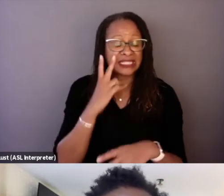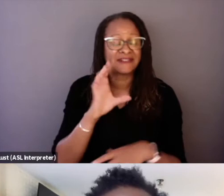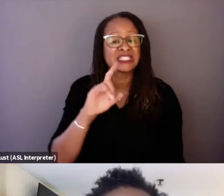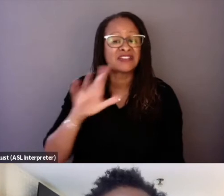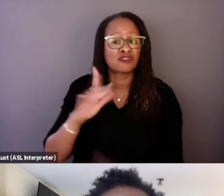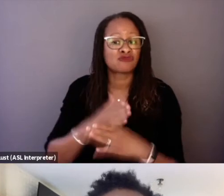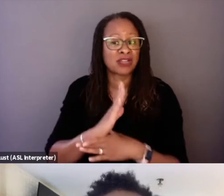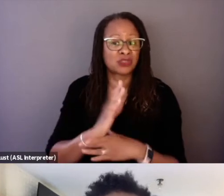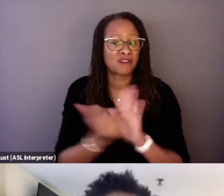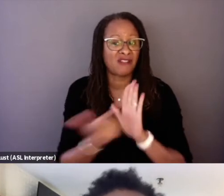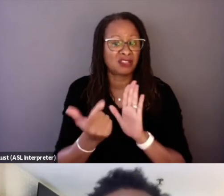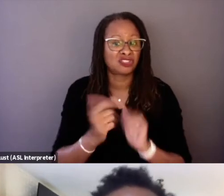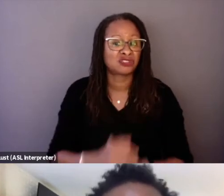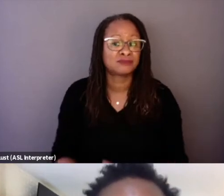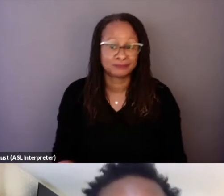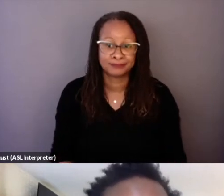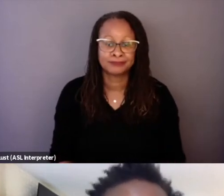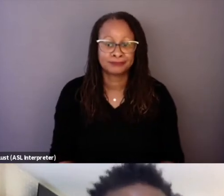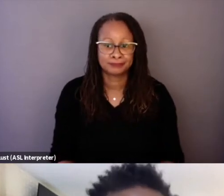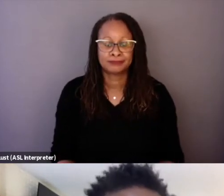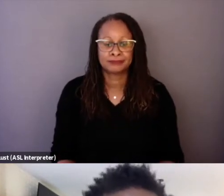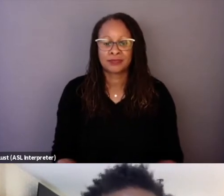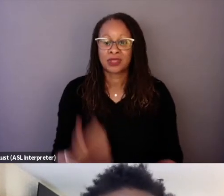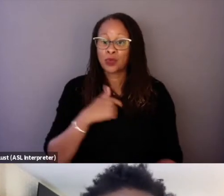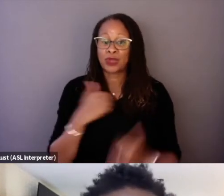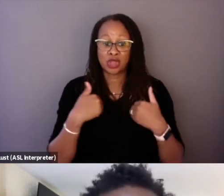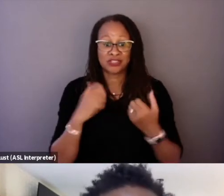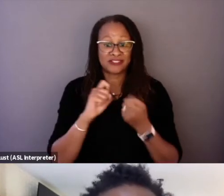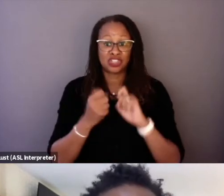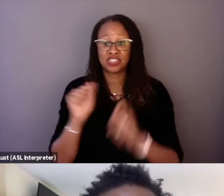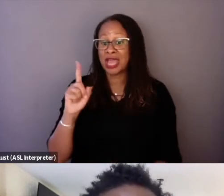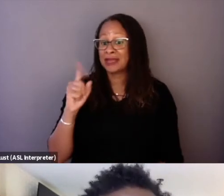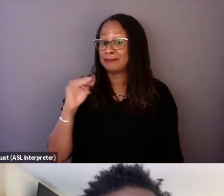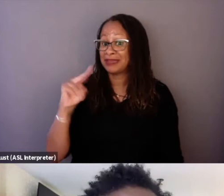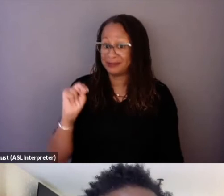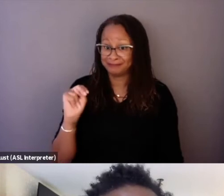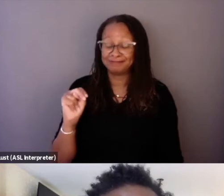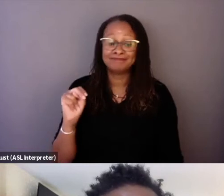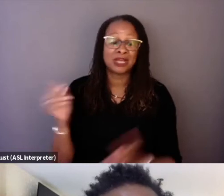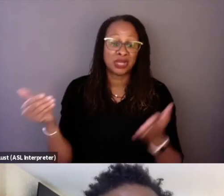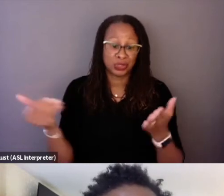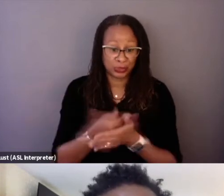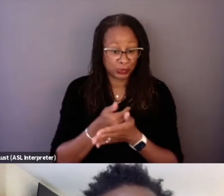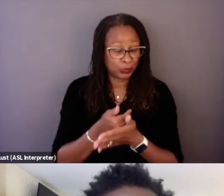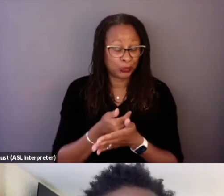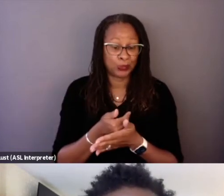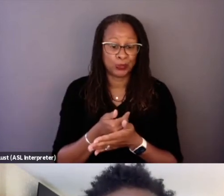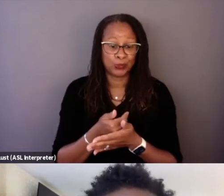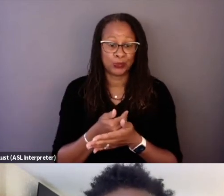So, you know, we also have a change in administration, so we have a new DOJ.